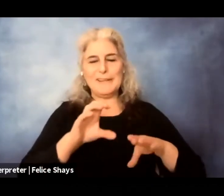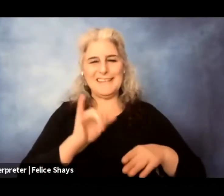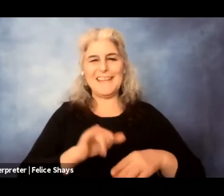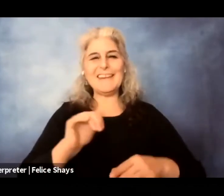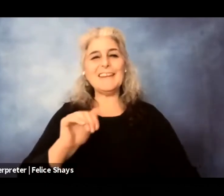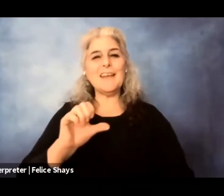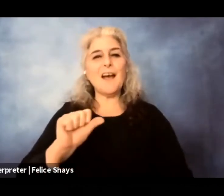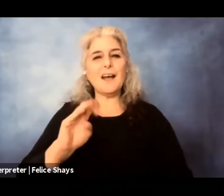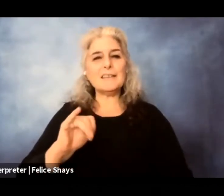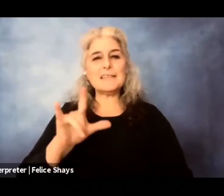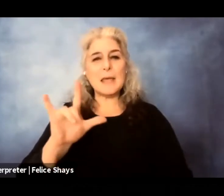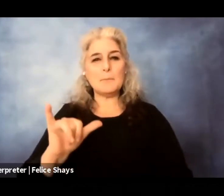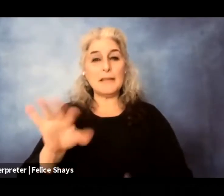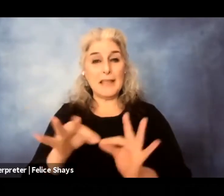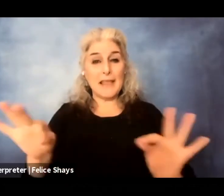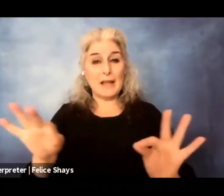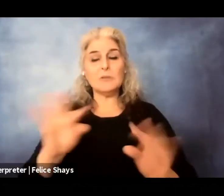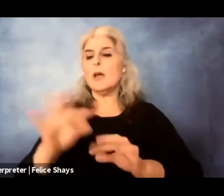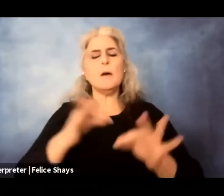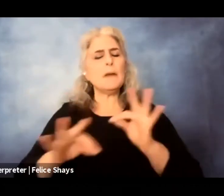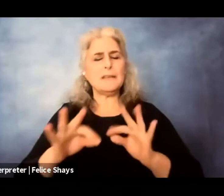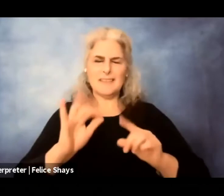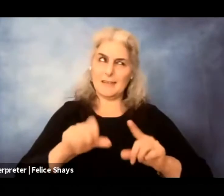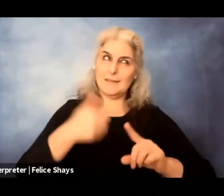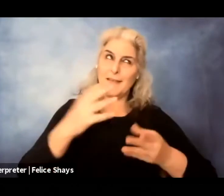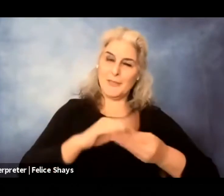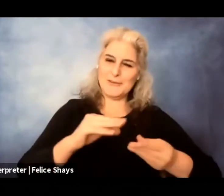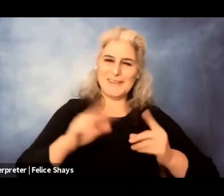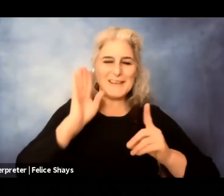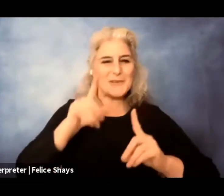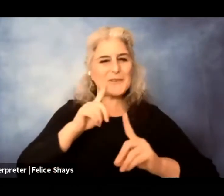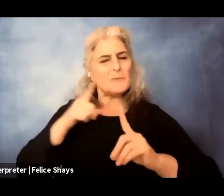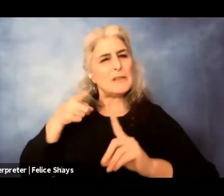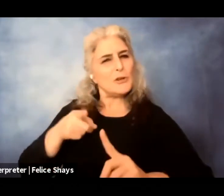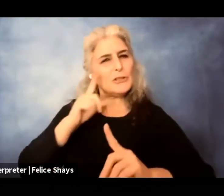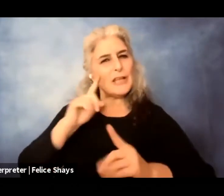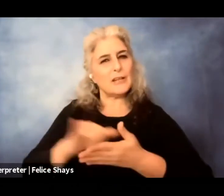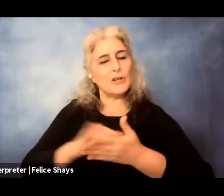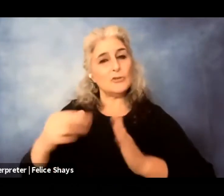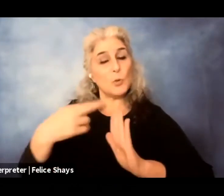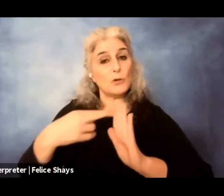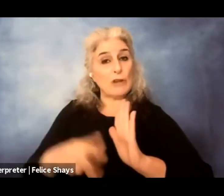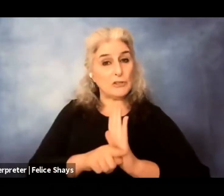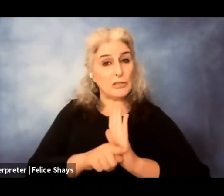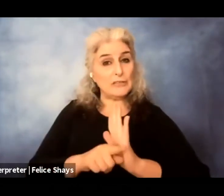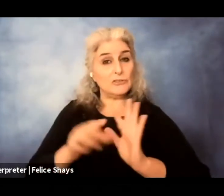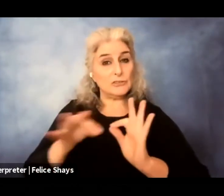we looked at the new york regulations for building so it could be built and surprise not really what